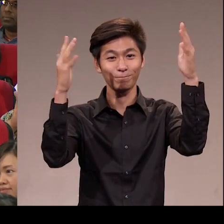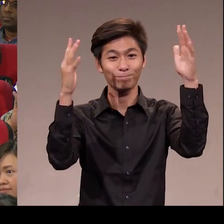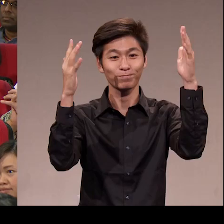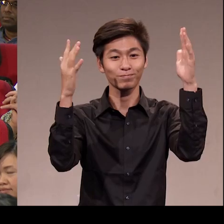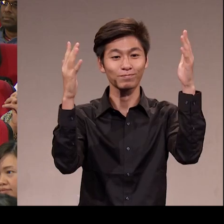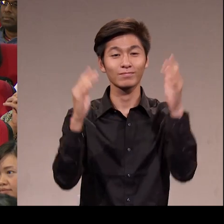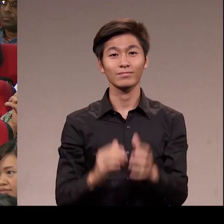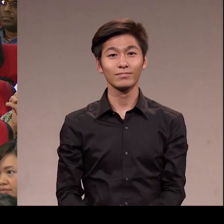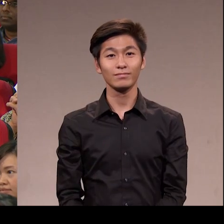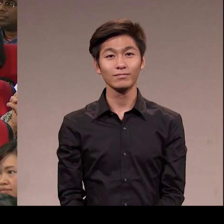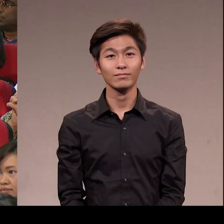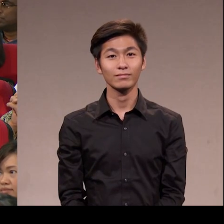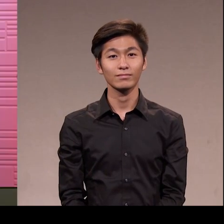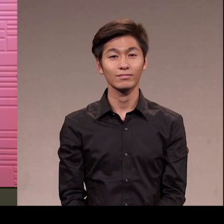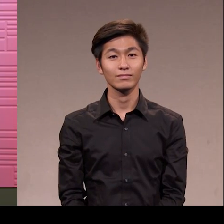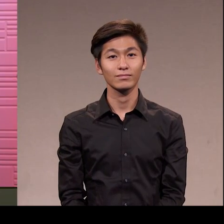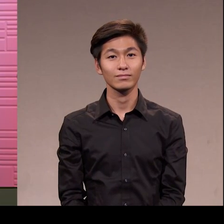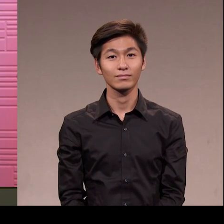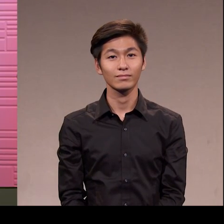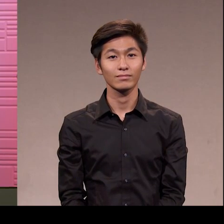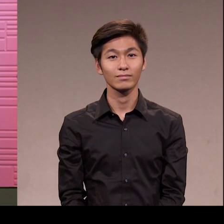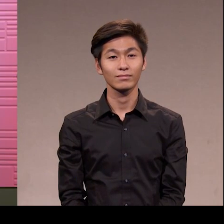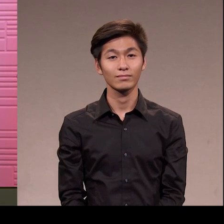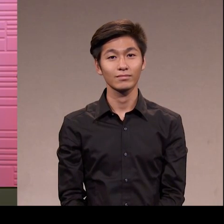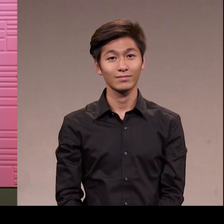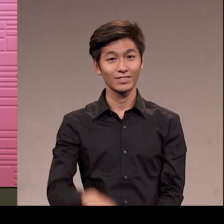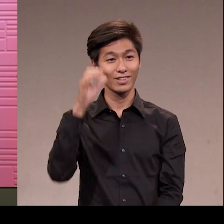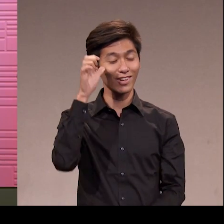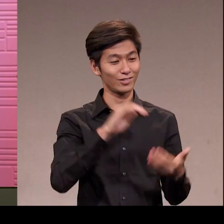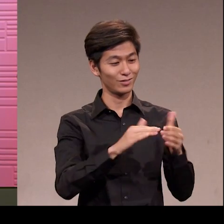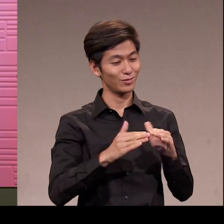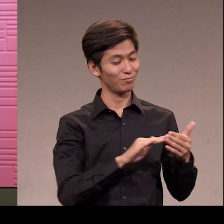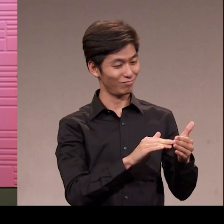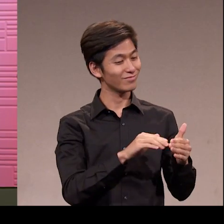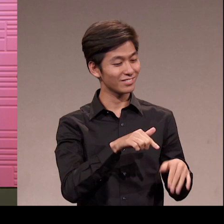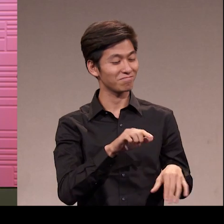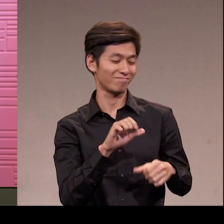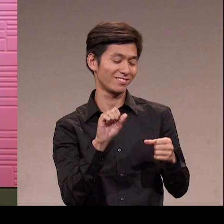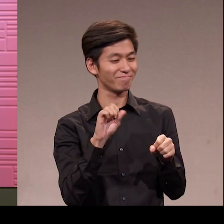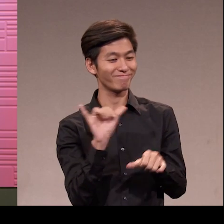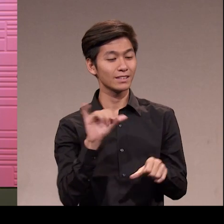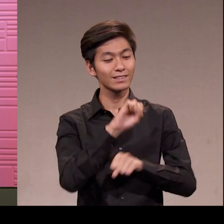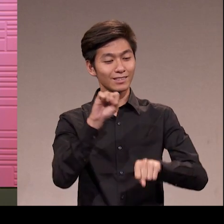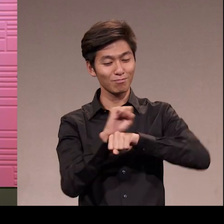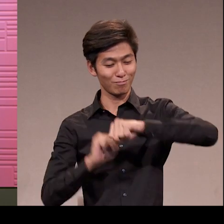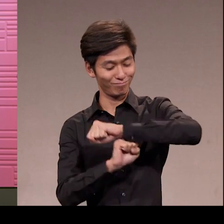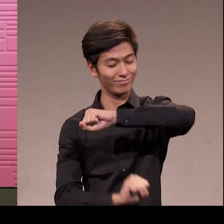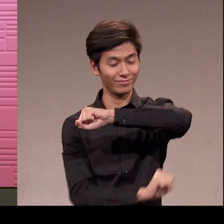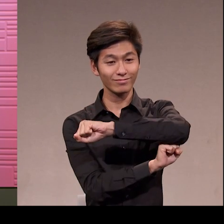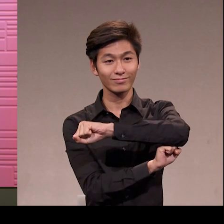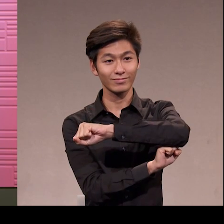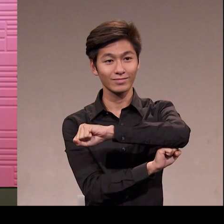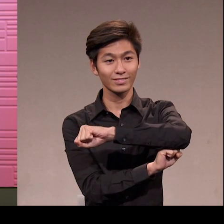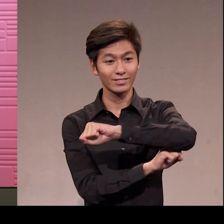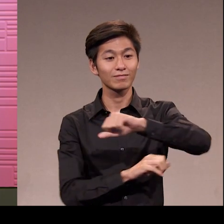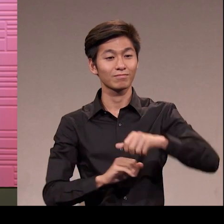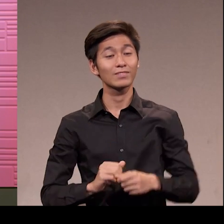The Chinese community is one of Singapore's pillars. Hence, we have set up a Chinese Community Liaison